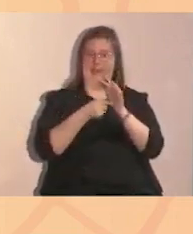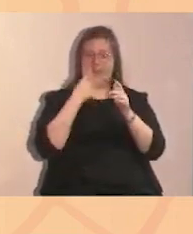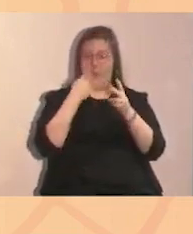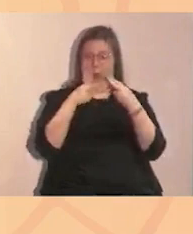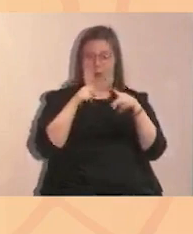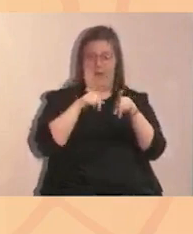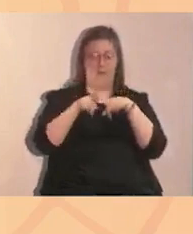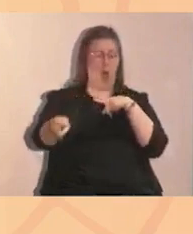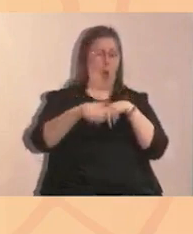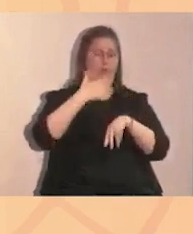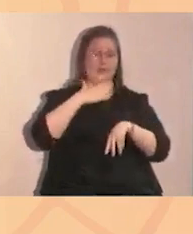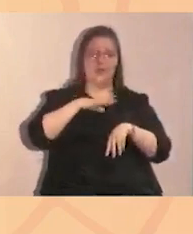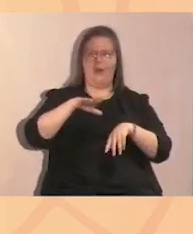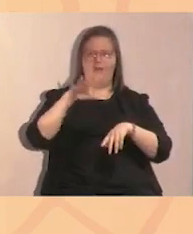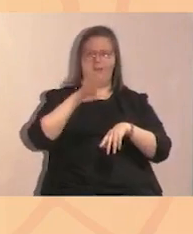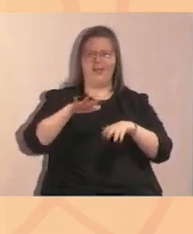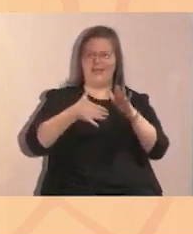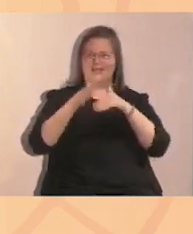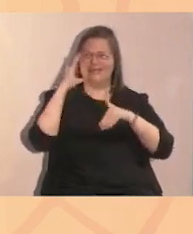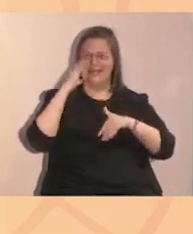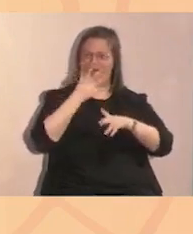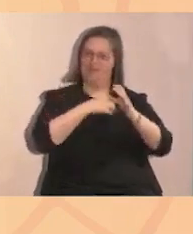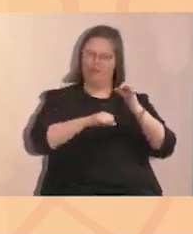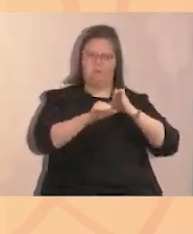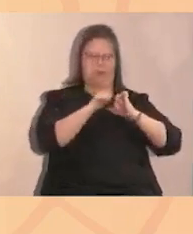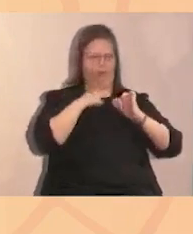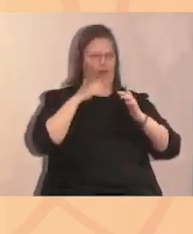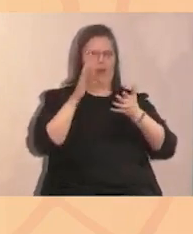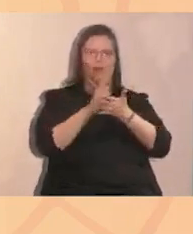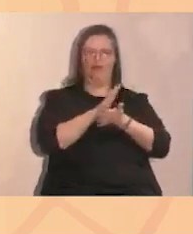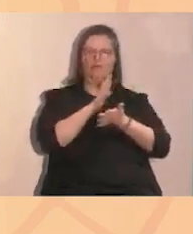So, they were quite courageous people, but I'm glad they did. Otherwise, I wouldn't be here today.